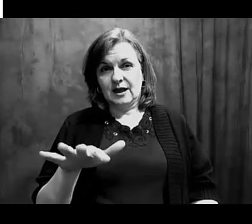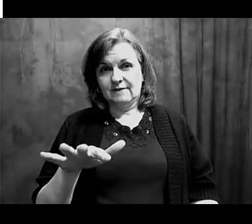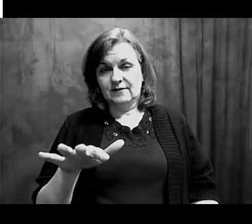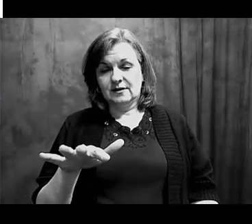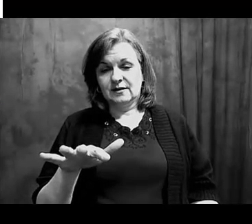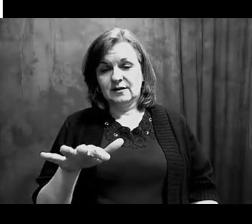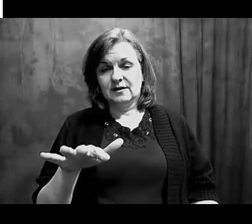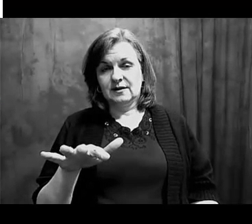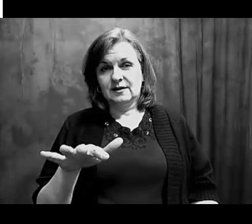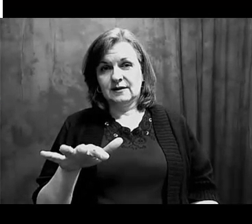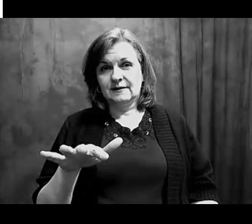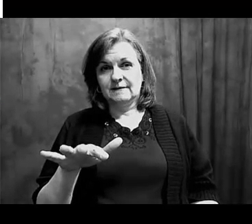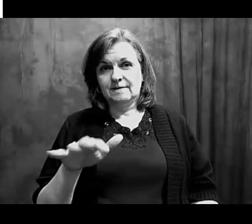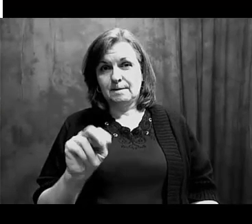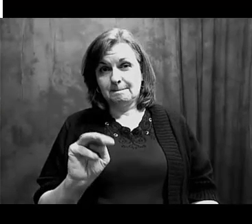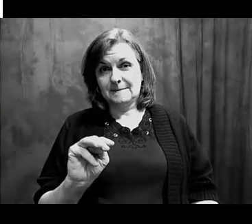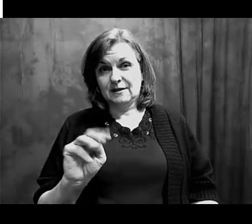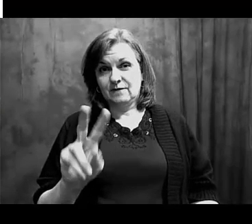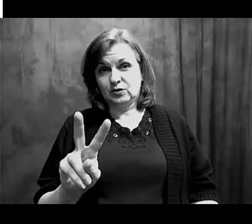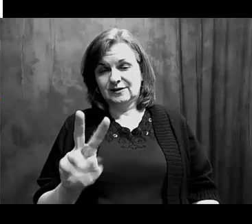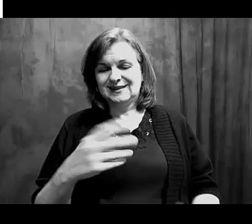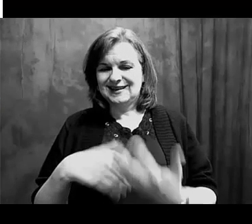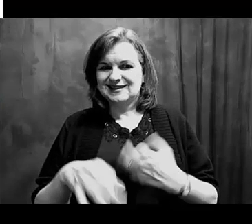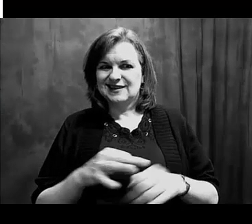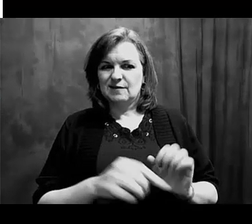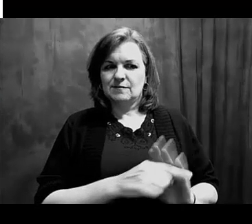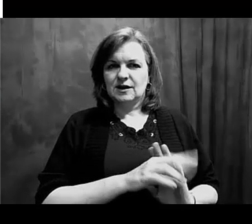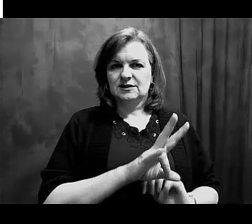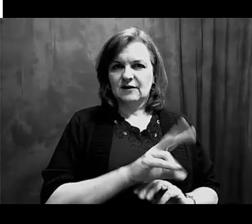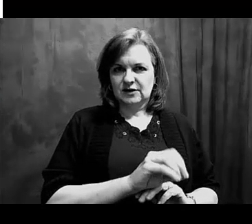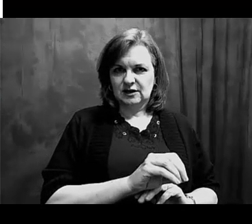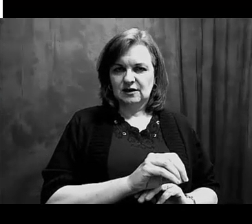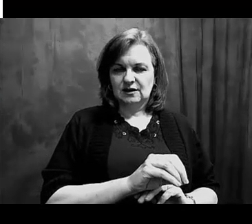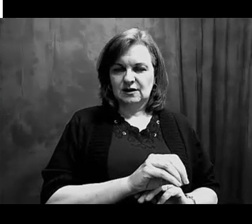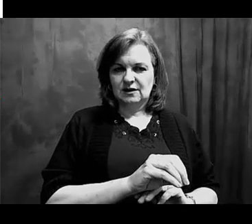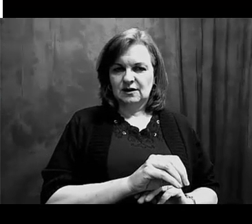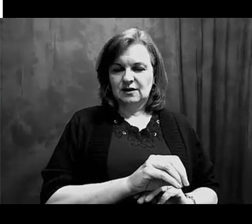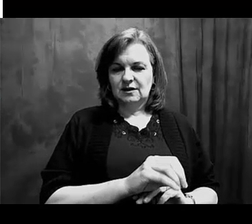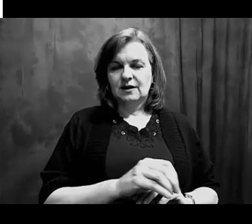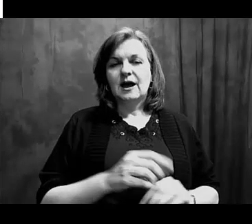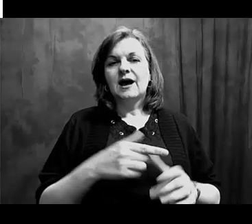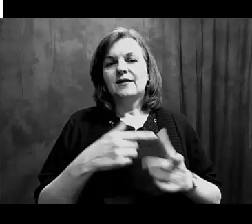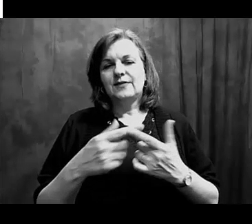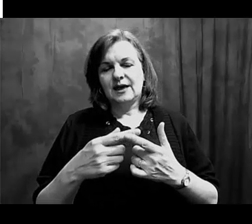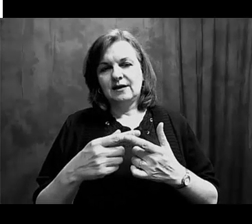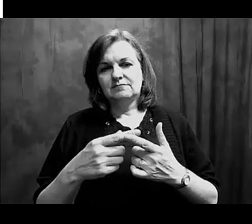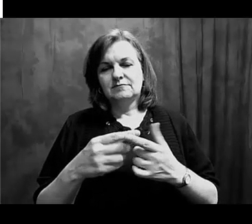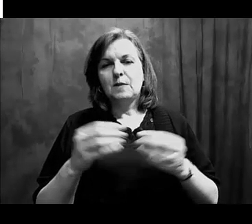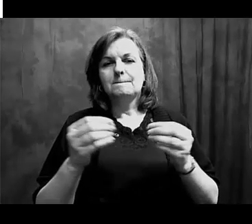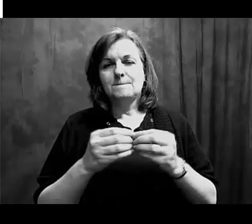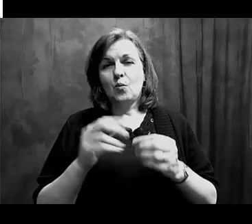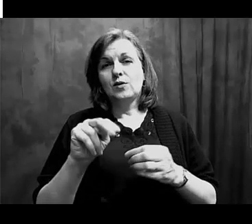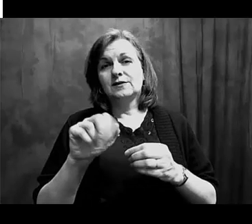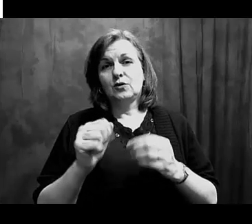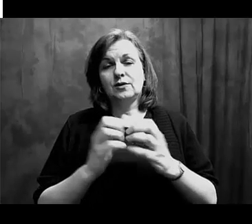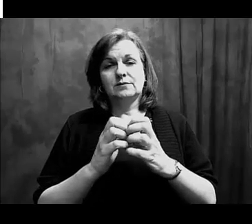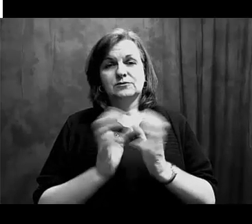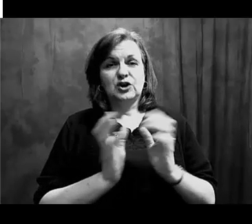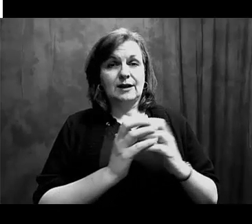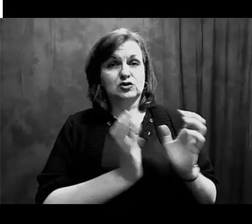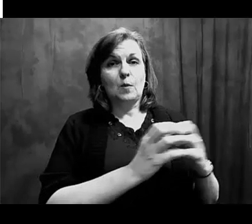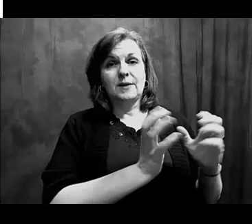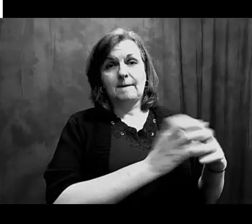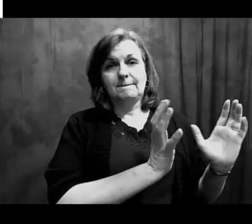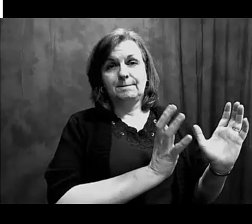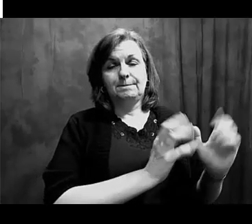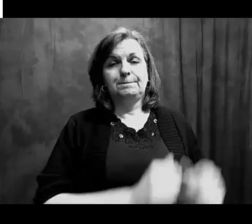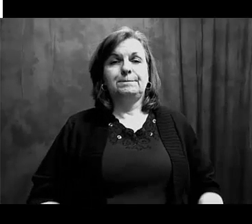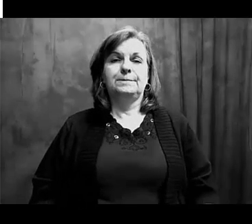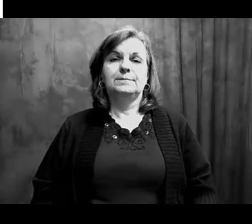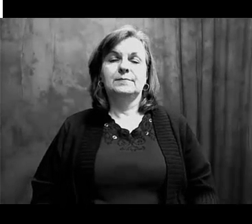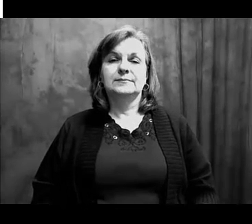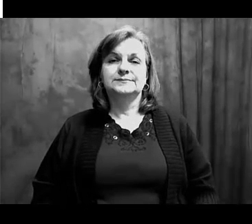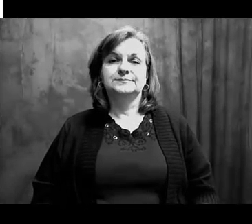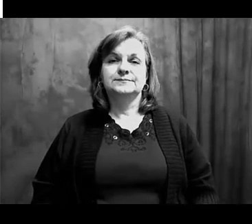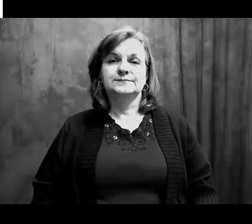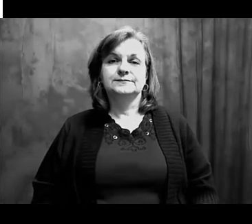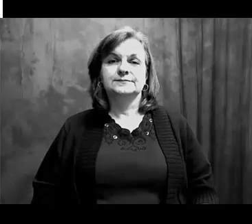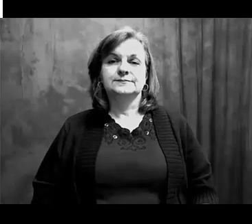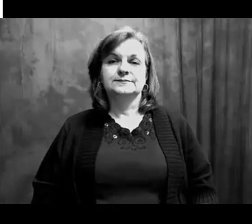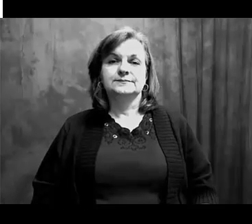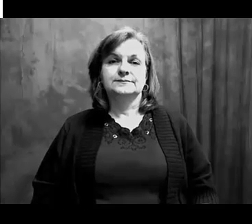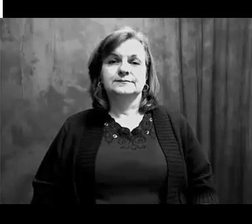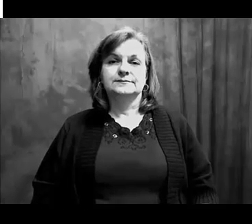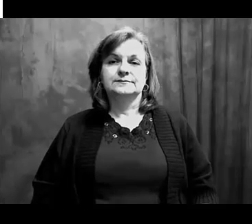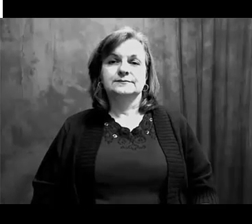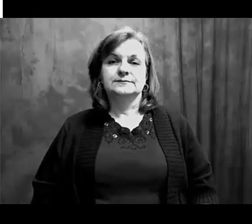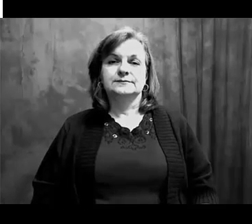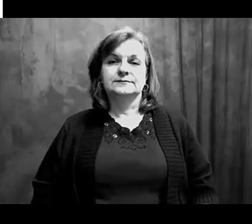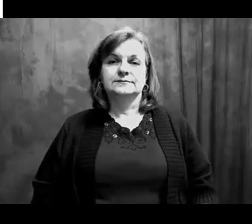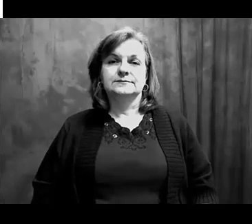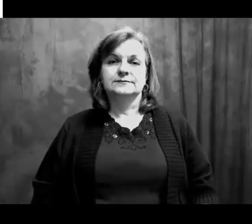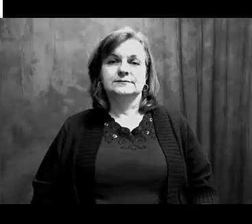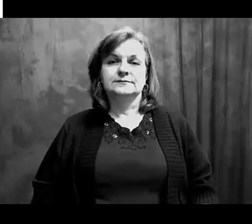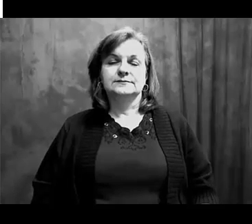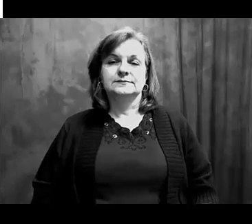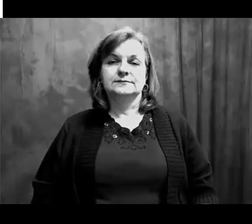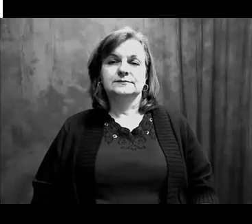is now about -55mV instead of -70mV -- then we open more sodium channels